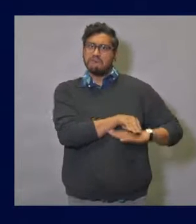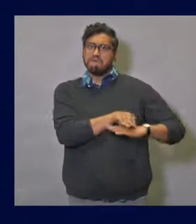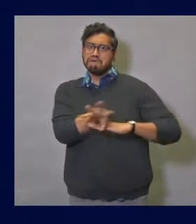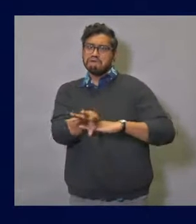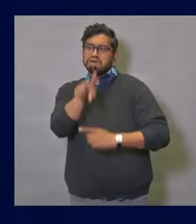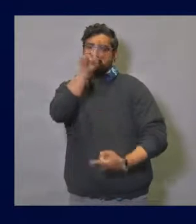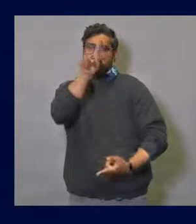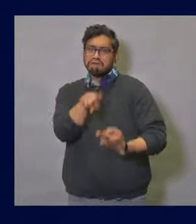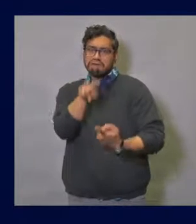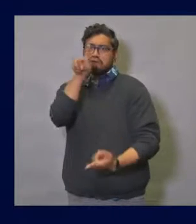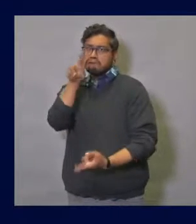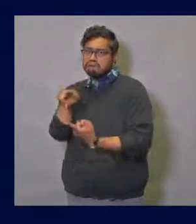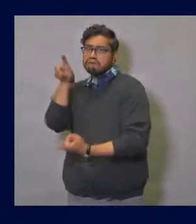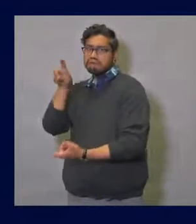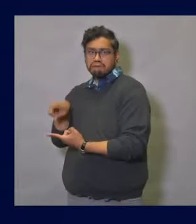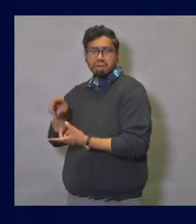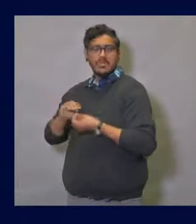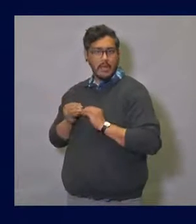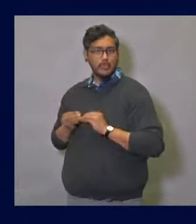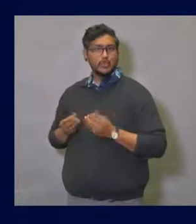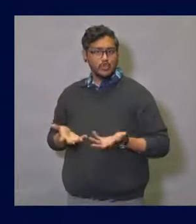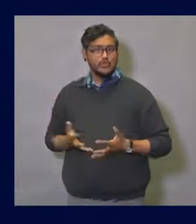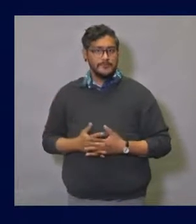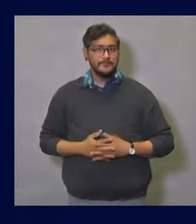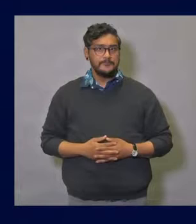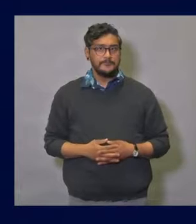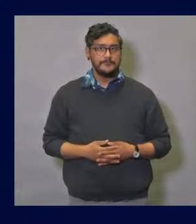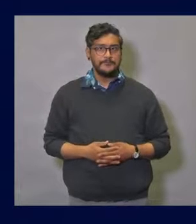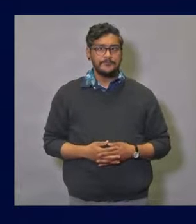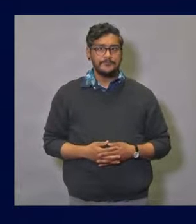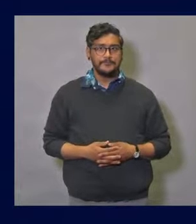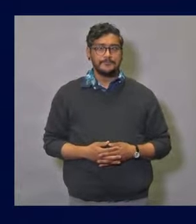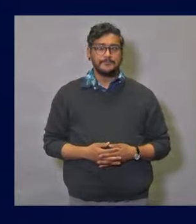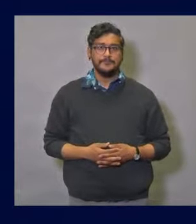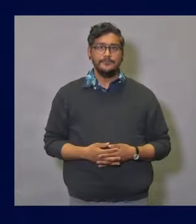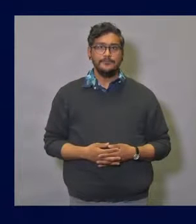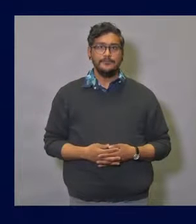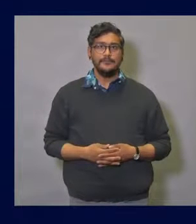ES PROBABLE QUE EL AUMENTO DE LA TASA DE VACUNACIÓN ESTÉ